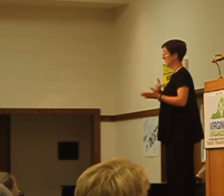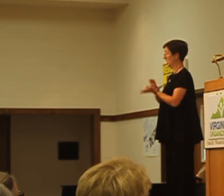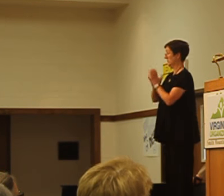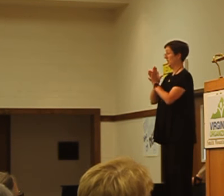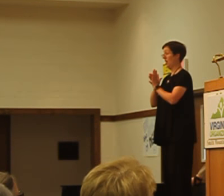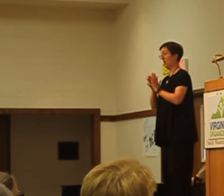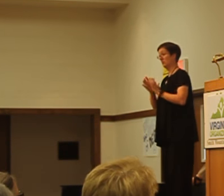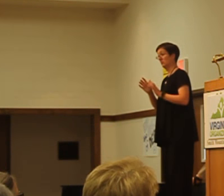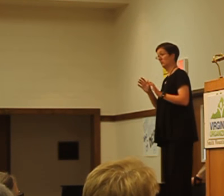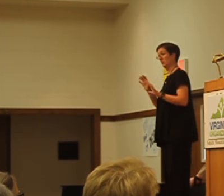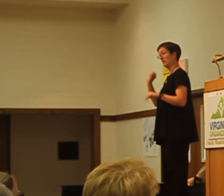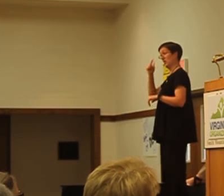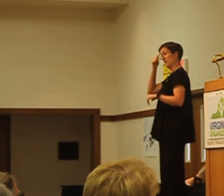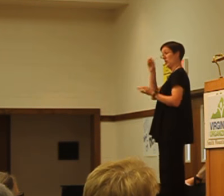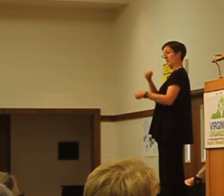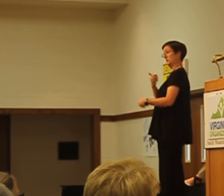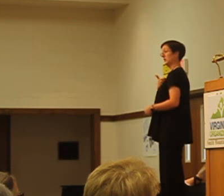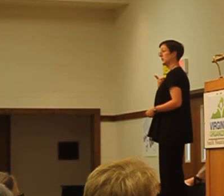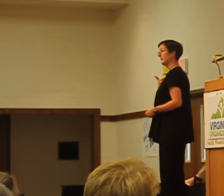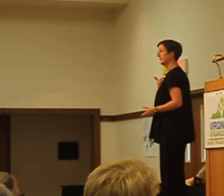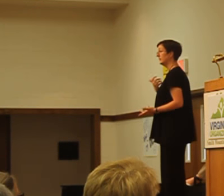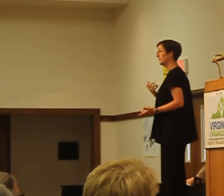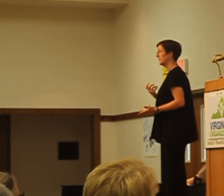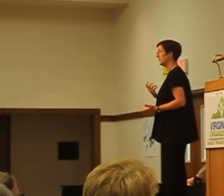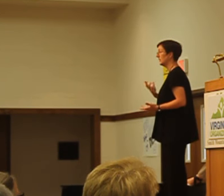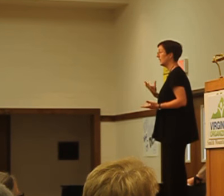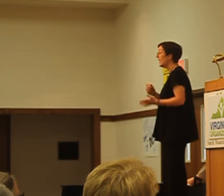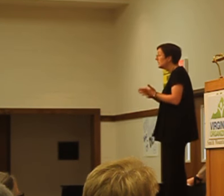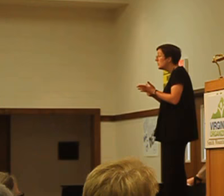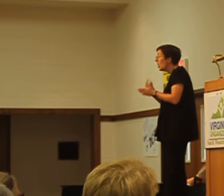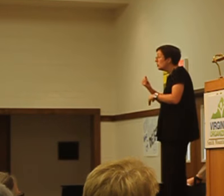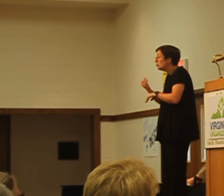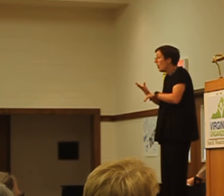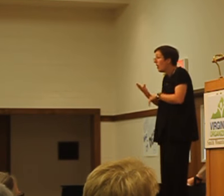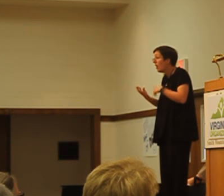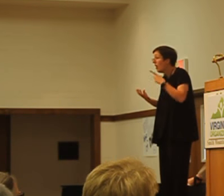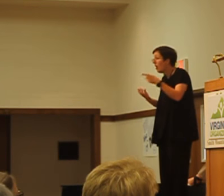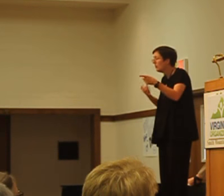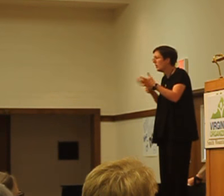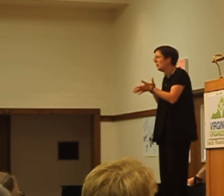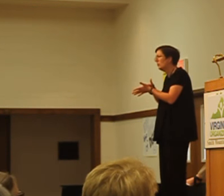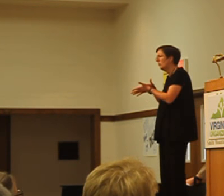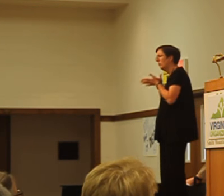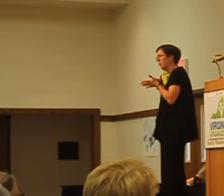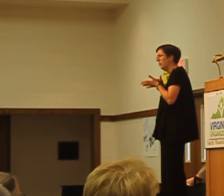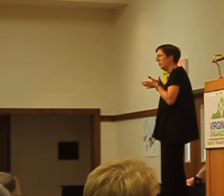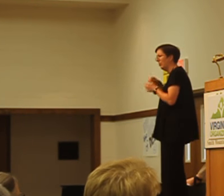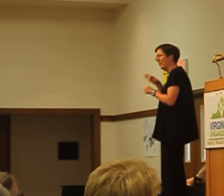And some jobs that you go apply for, they want you to have your rights back to vote.